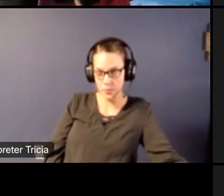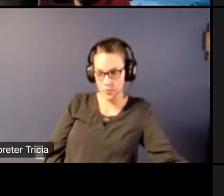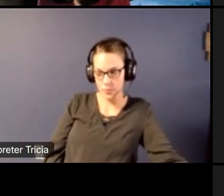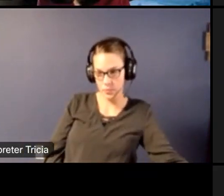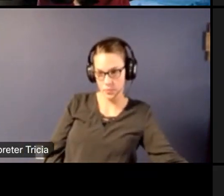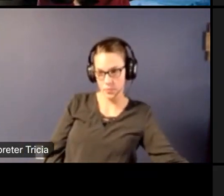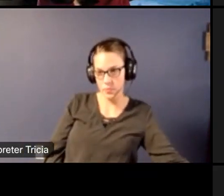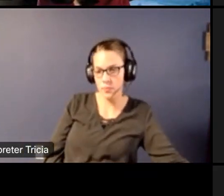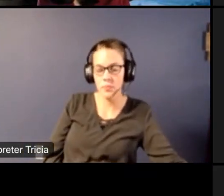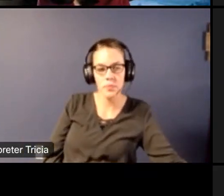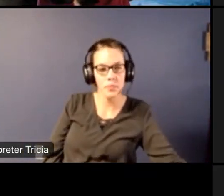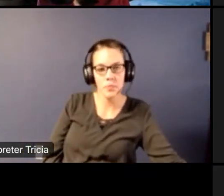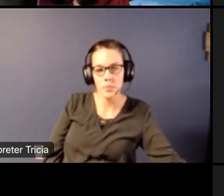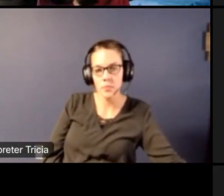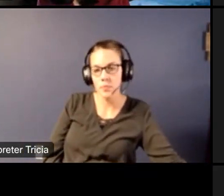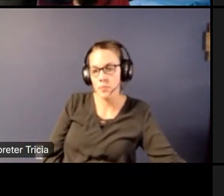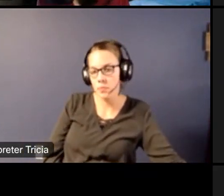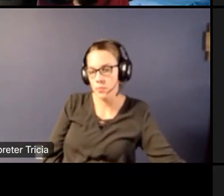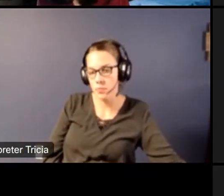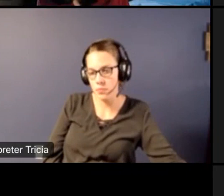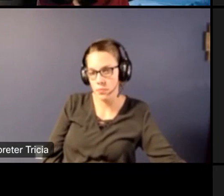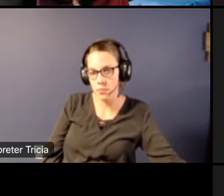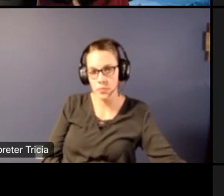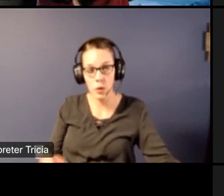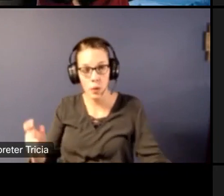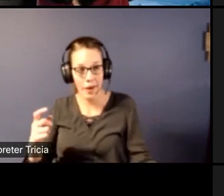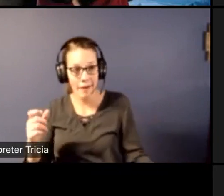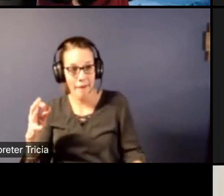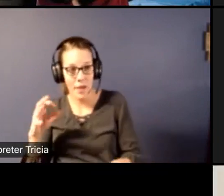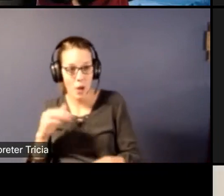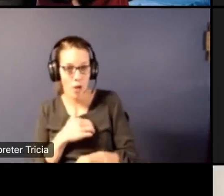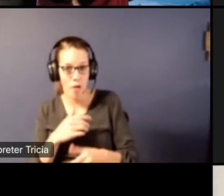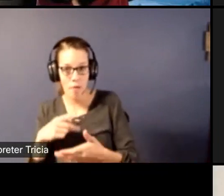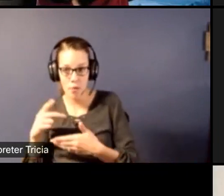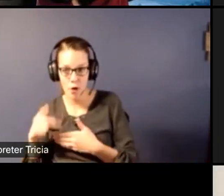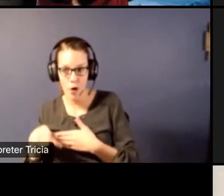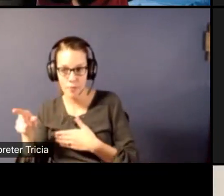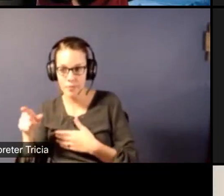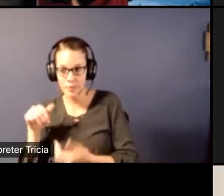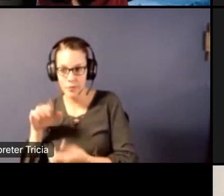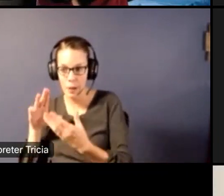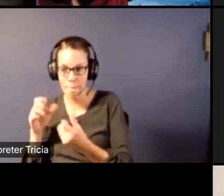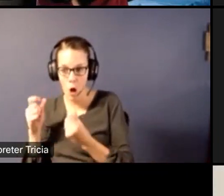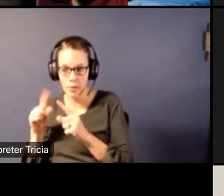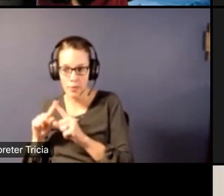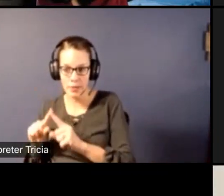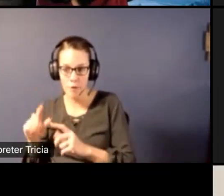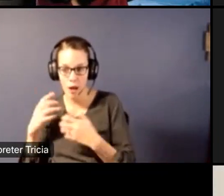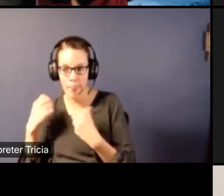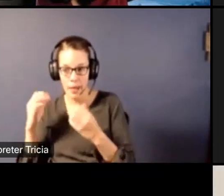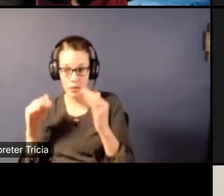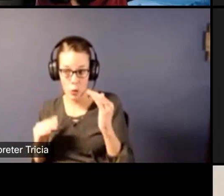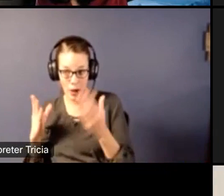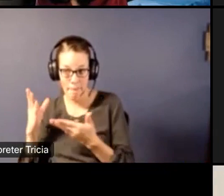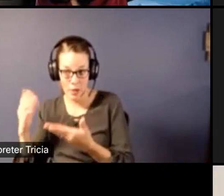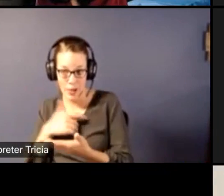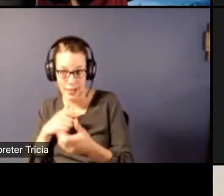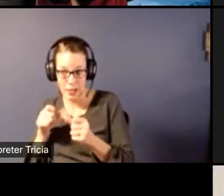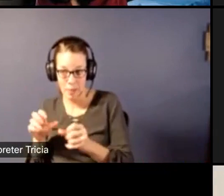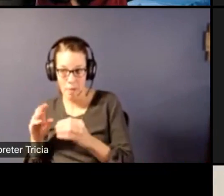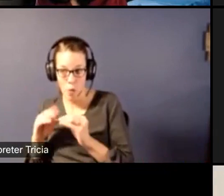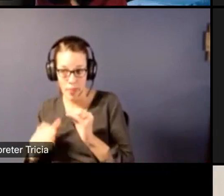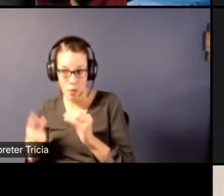So, there's a question. If our program addresses multiple health disparities, do you recommend we submit more than 1 application